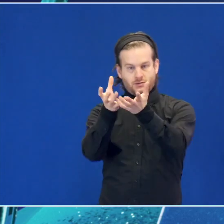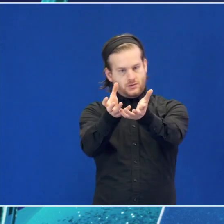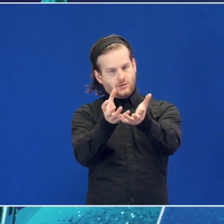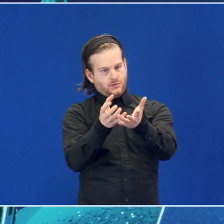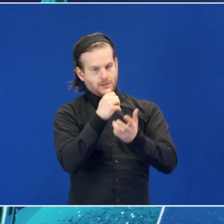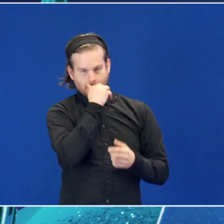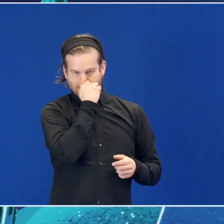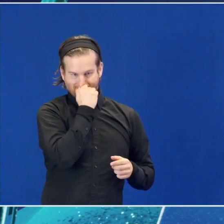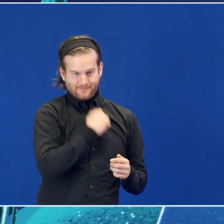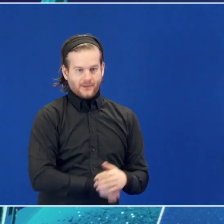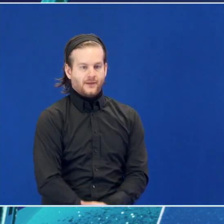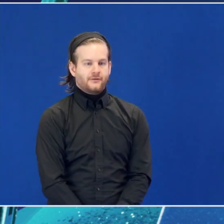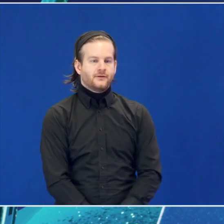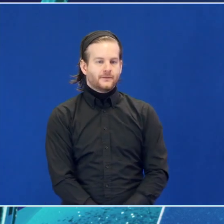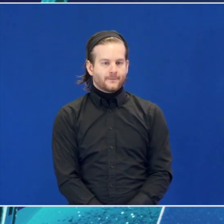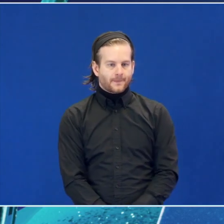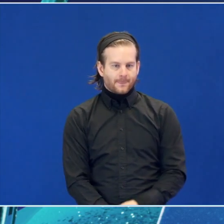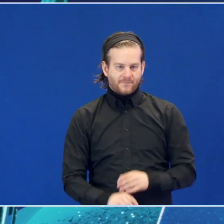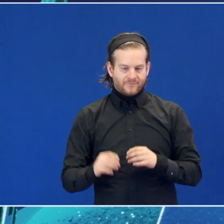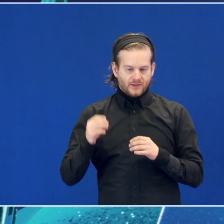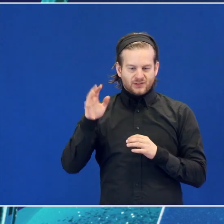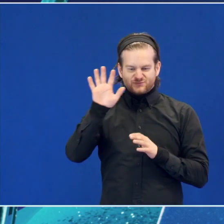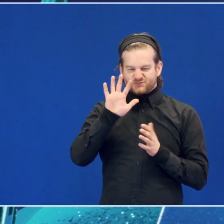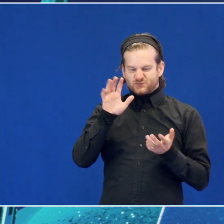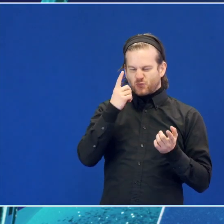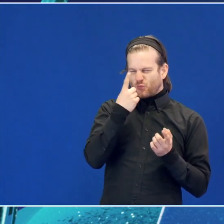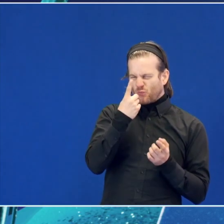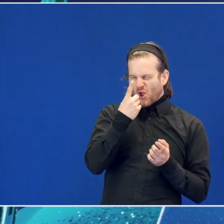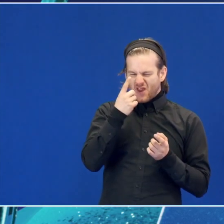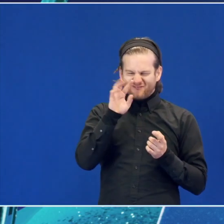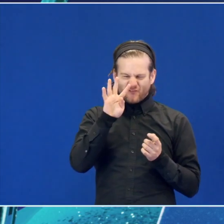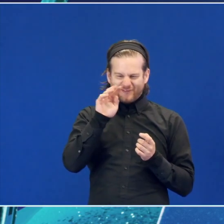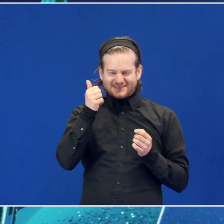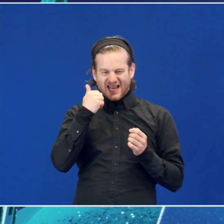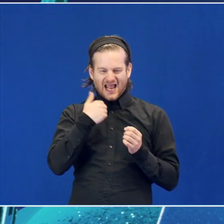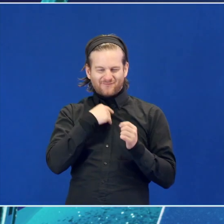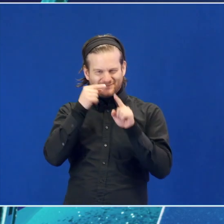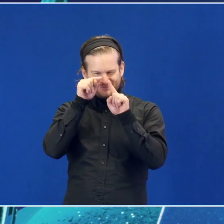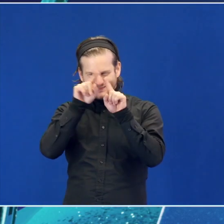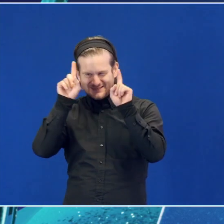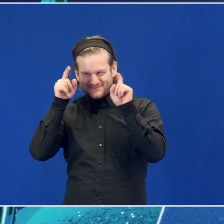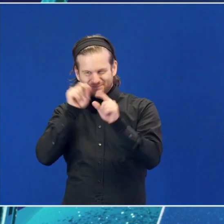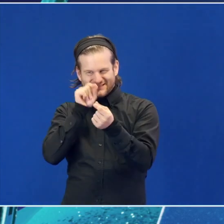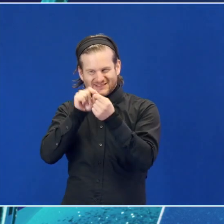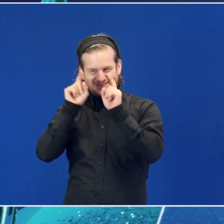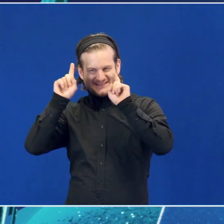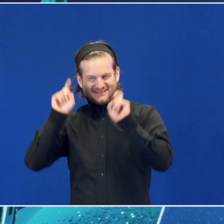Yeah, I can't remember the numbers, WCAG 1.4.10 Reflow, and --